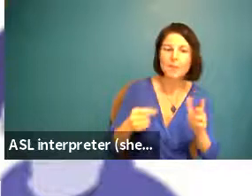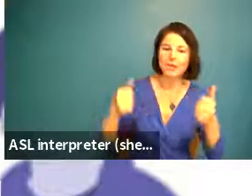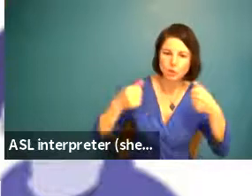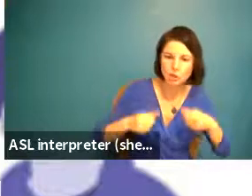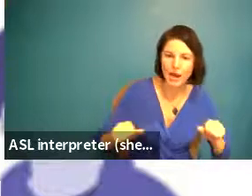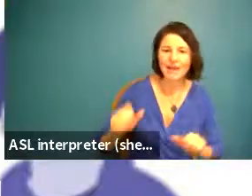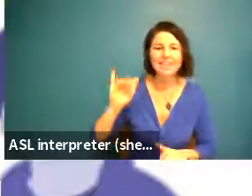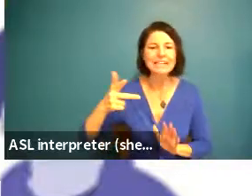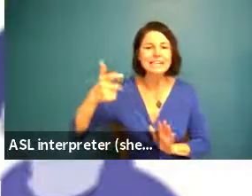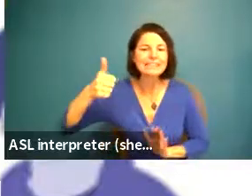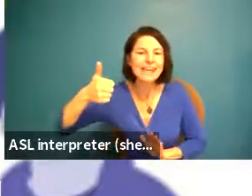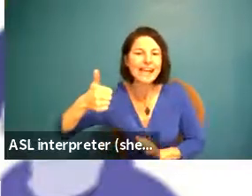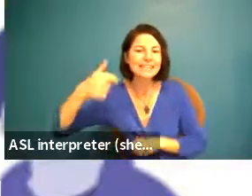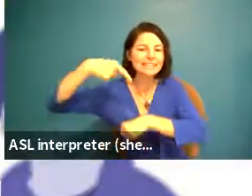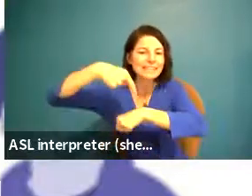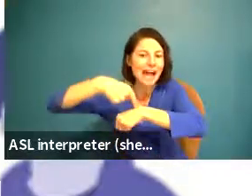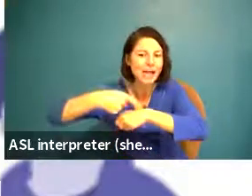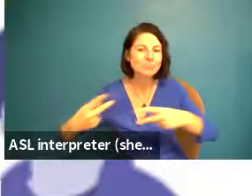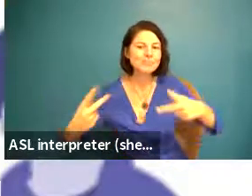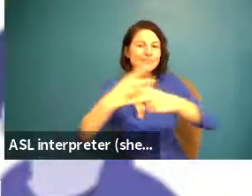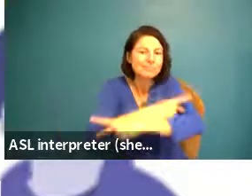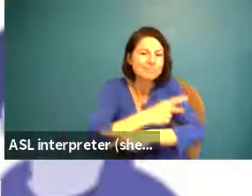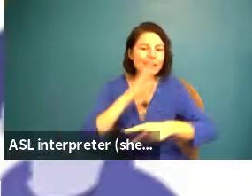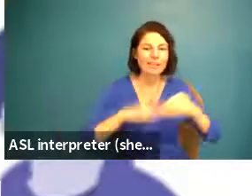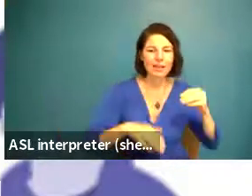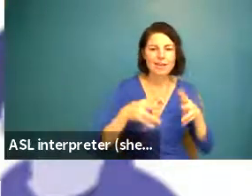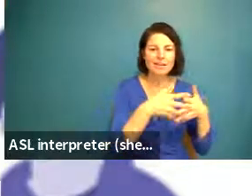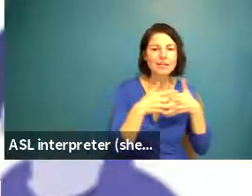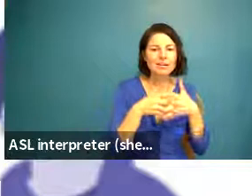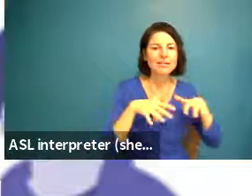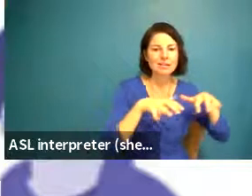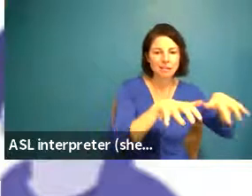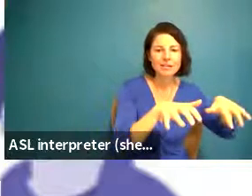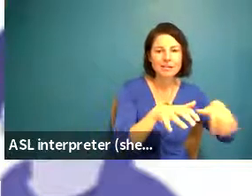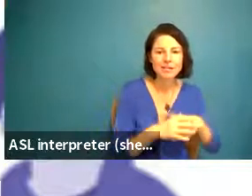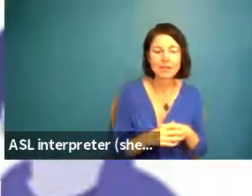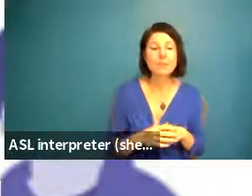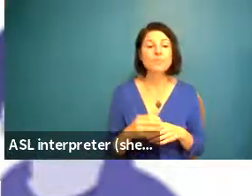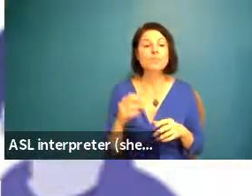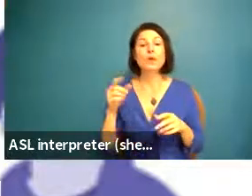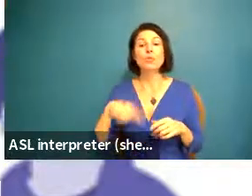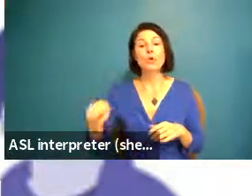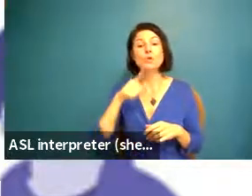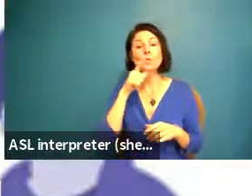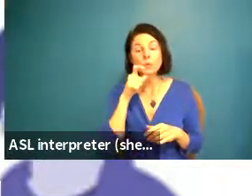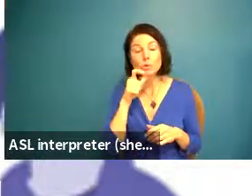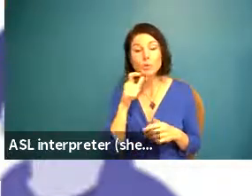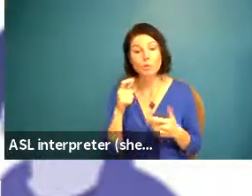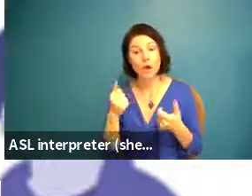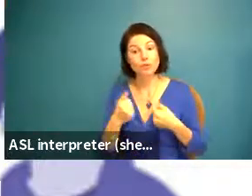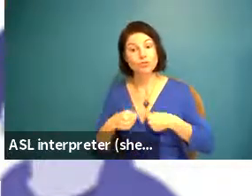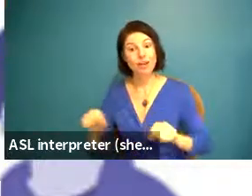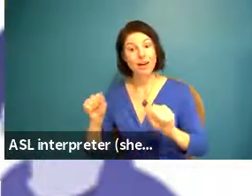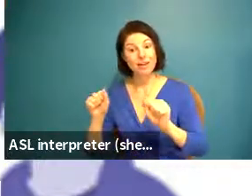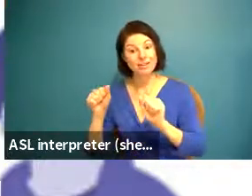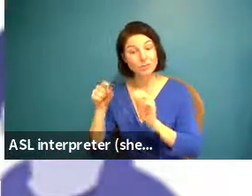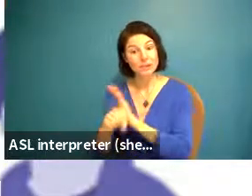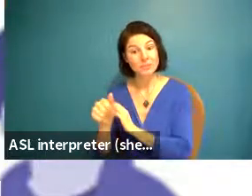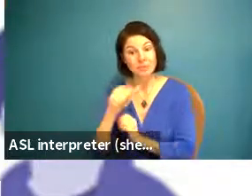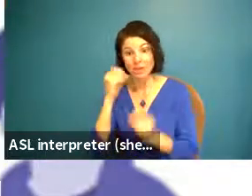the US general population. And of those who attempted suicide, about 71, so about three quarters of them actually attempted it more